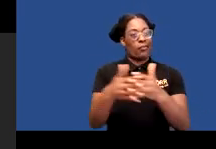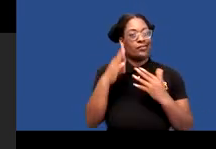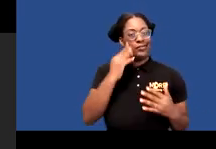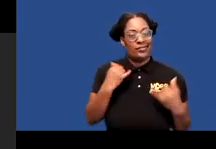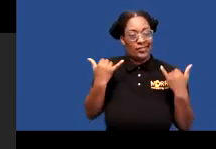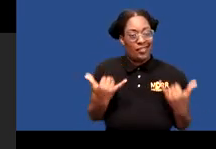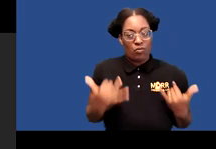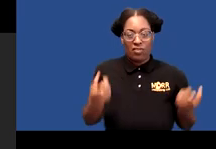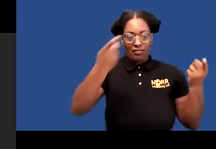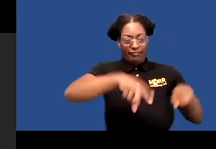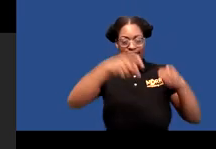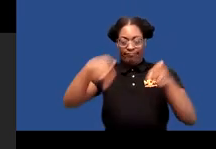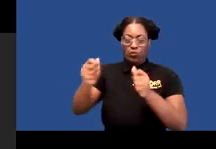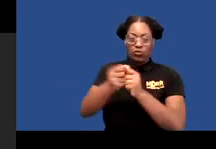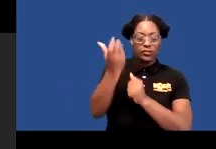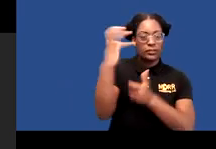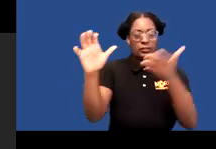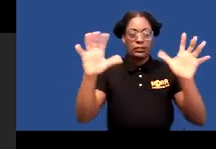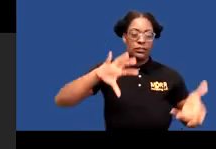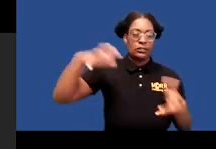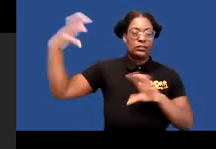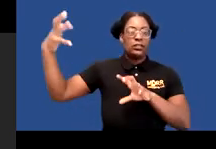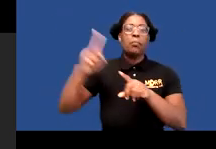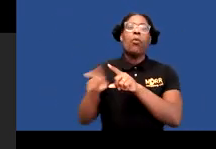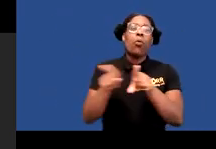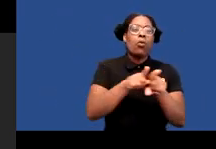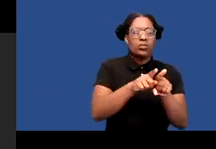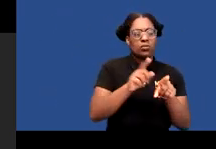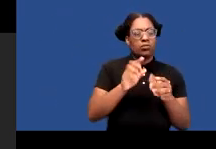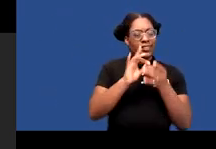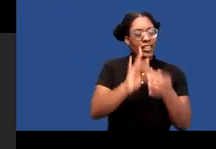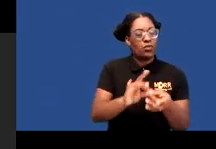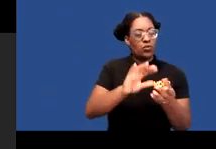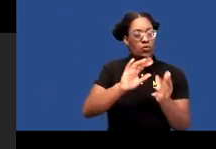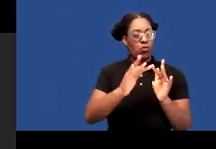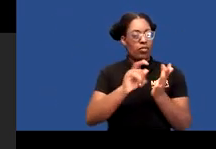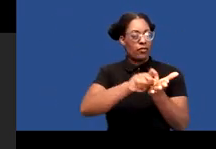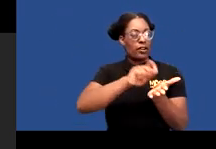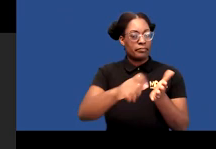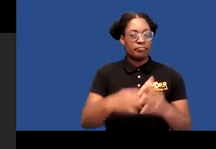but we're going to discuss today in our individual context. So let's move forward a bit.